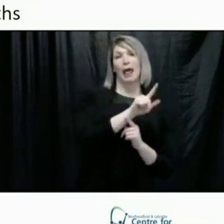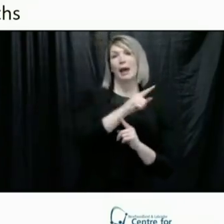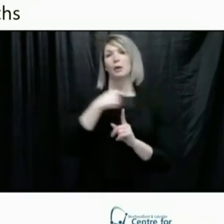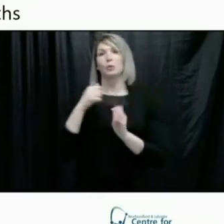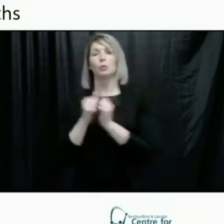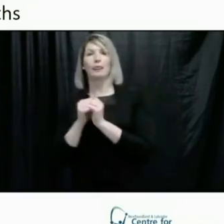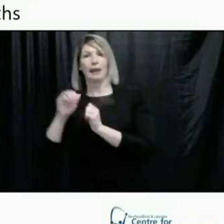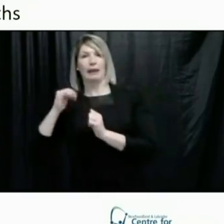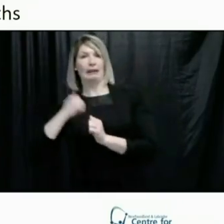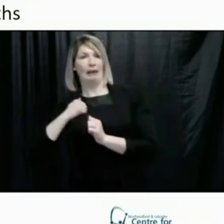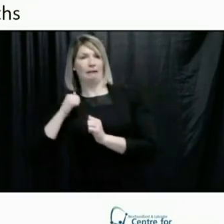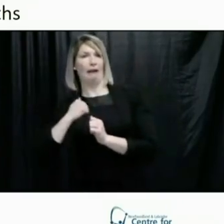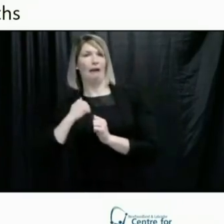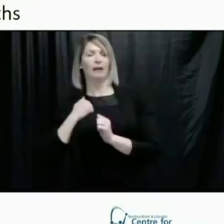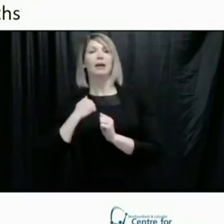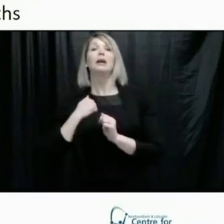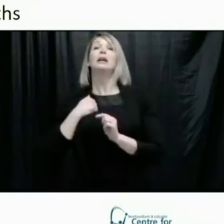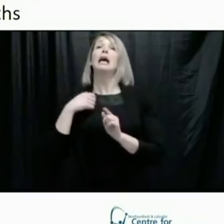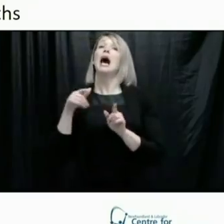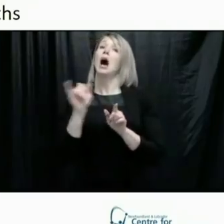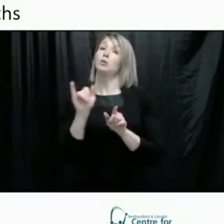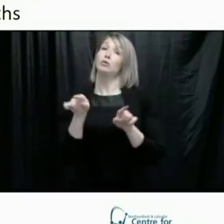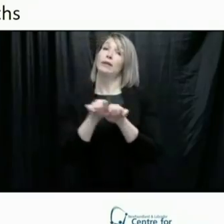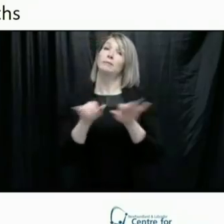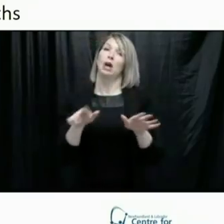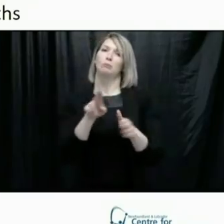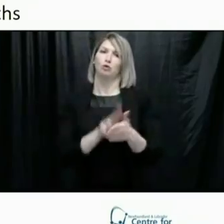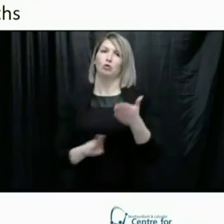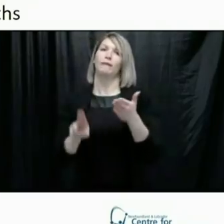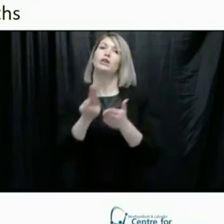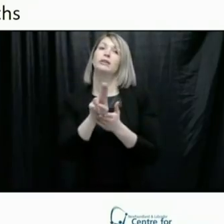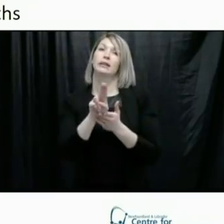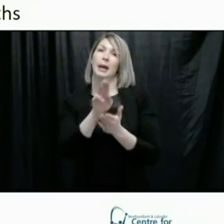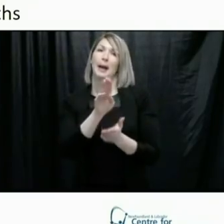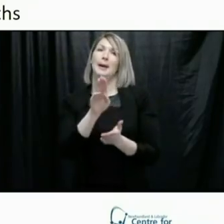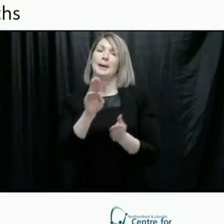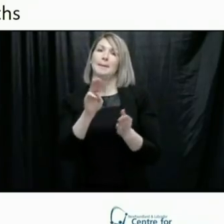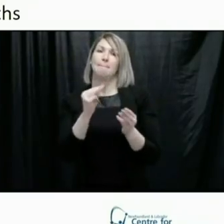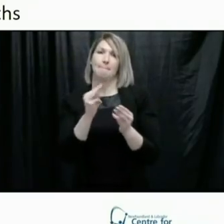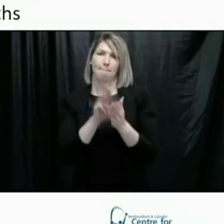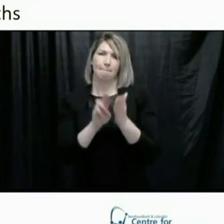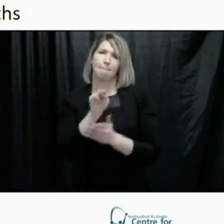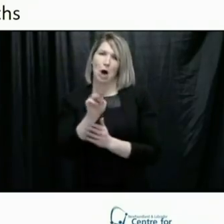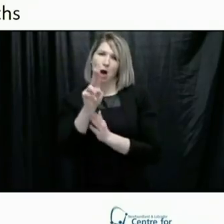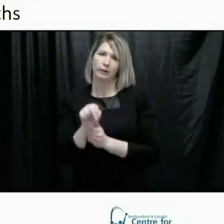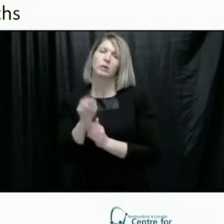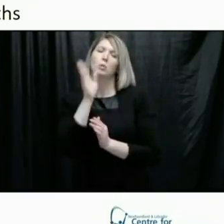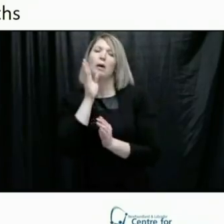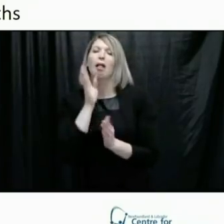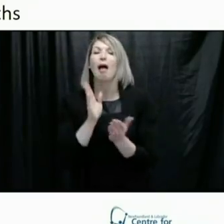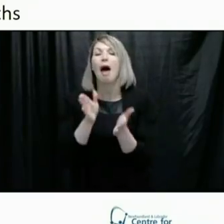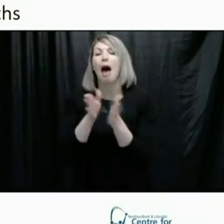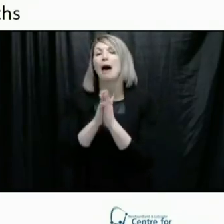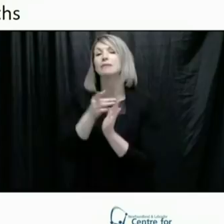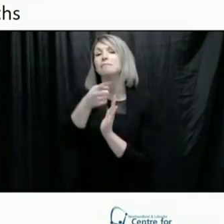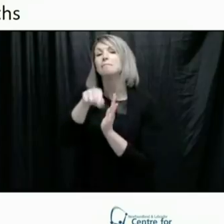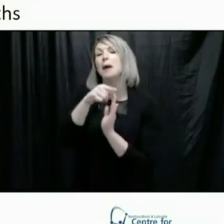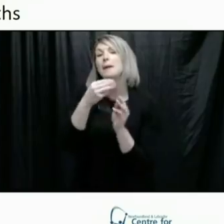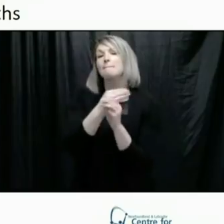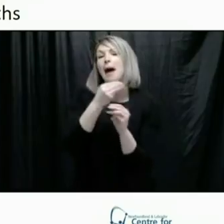MODEL FITS WITH OURS AND WORE GOING TO REACH OUT TO THE